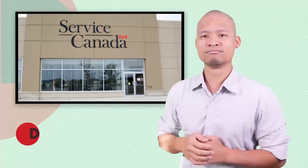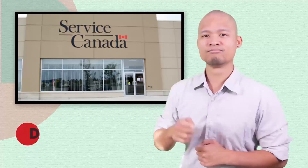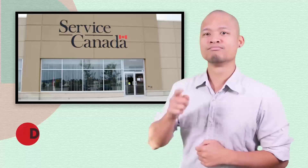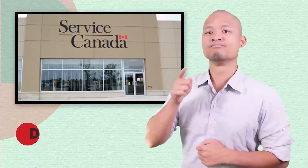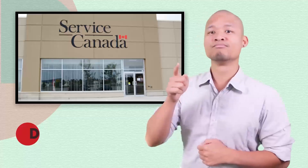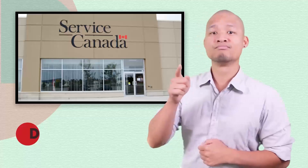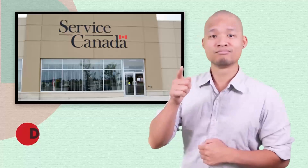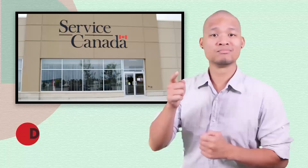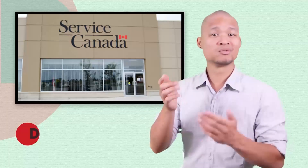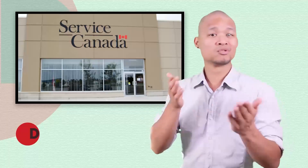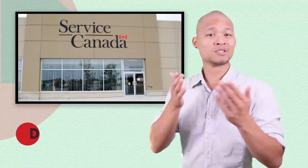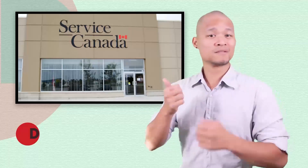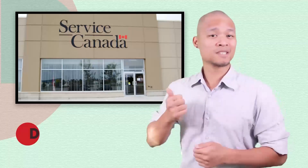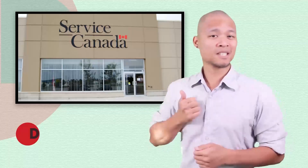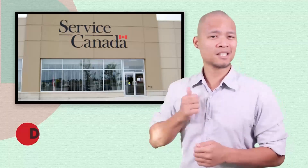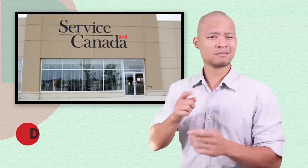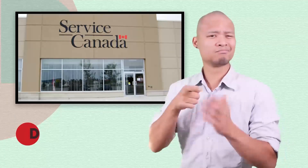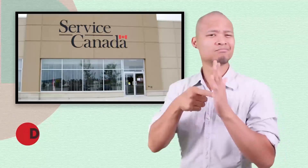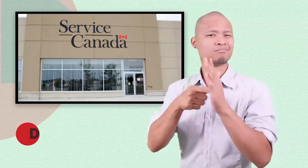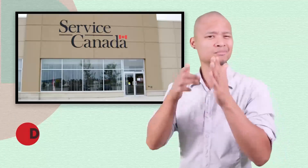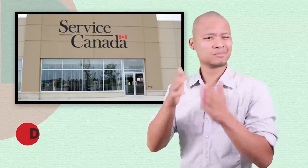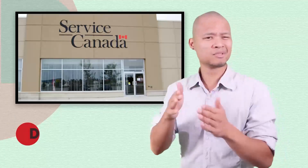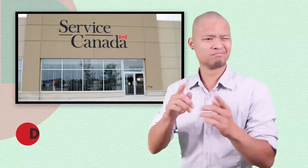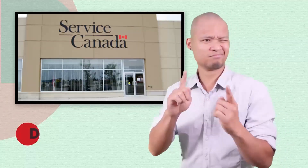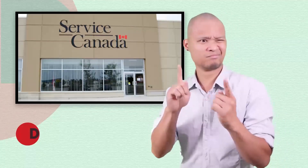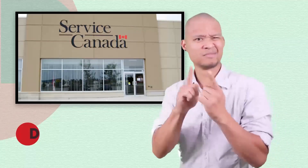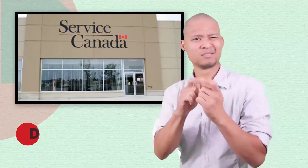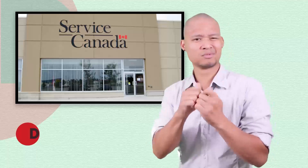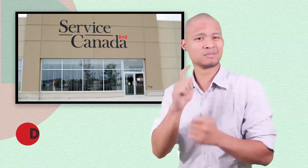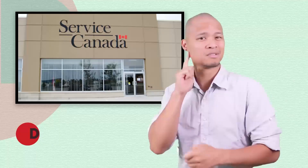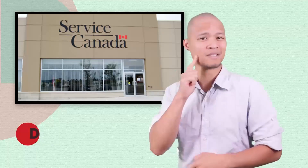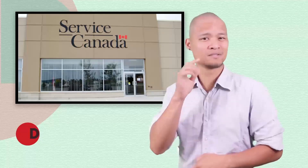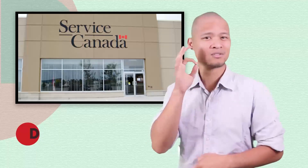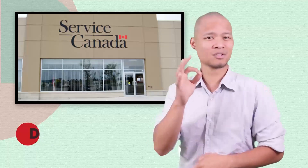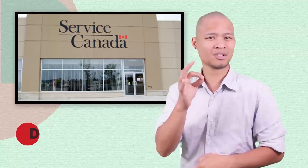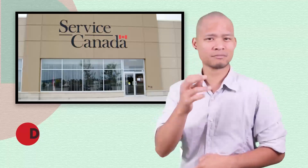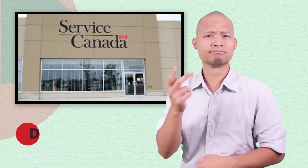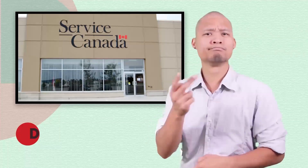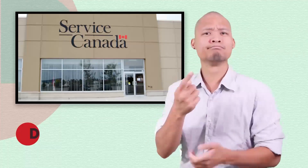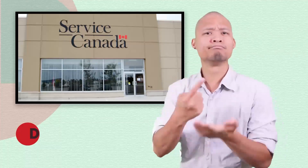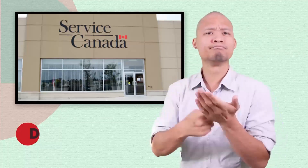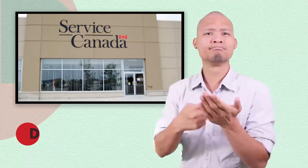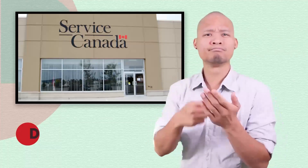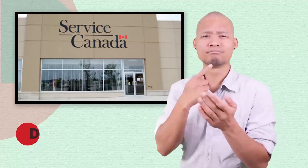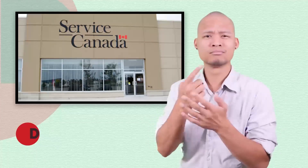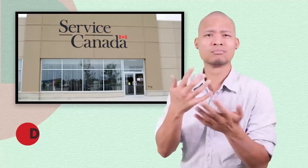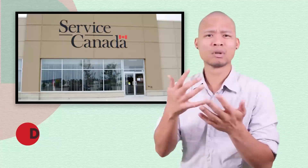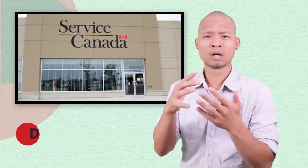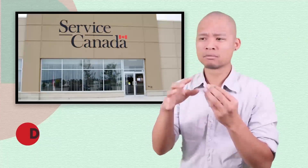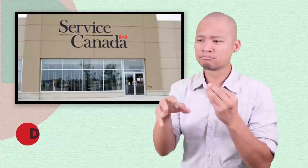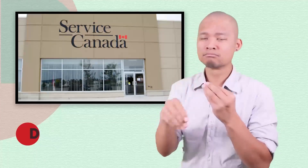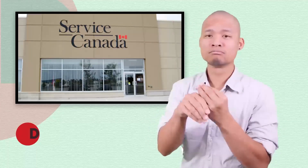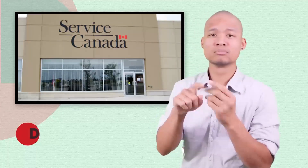[JORDAN]: The Service Canada spokesperson DeafDots spoke with says in addition to